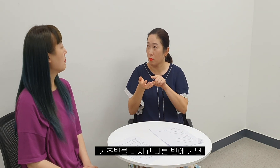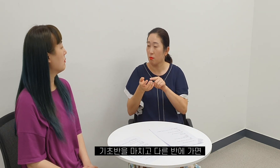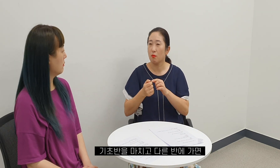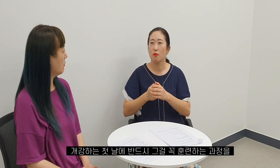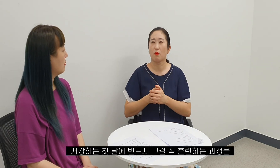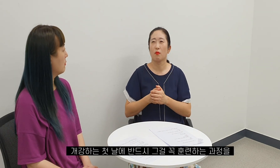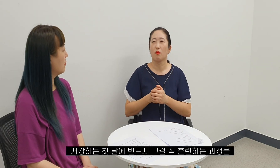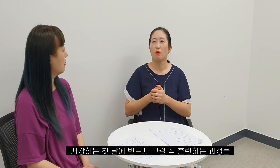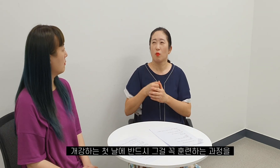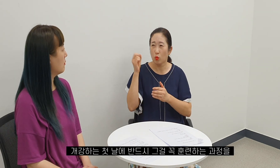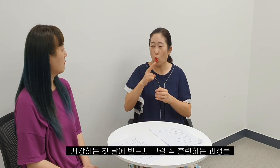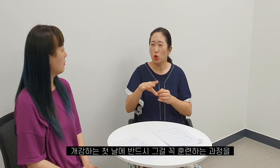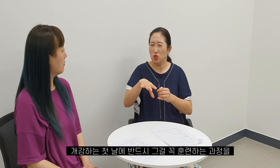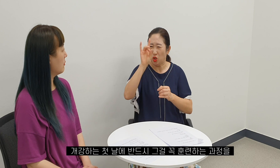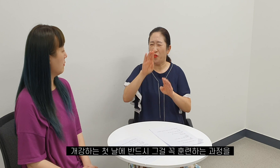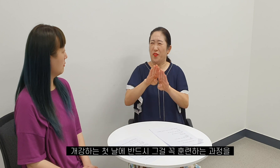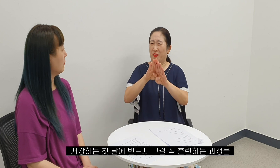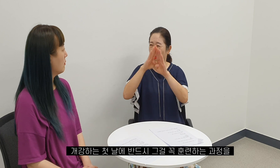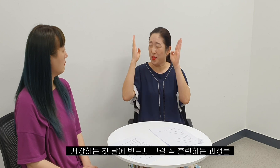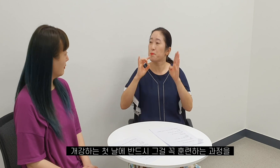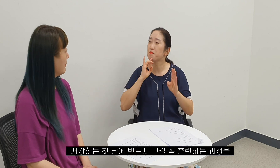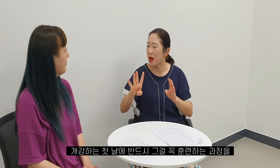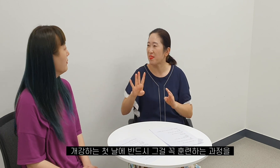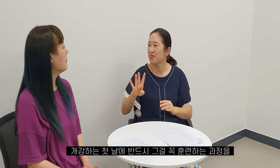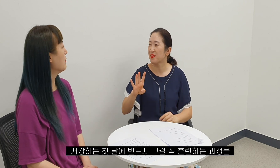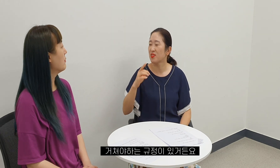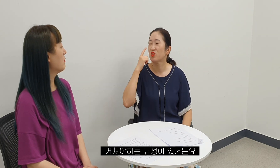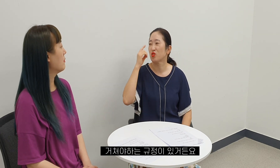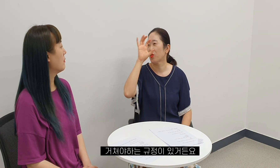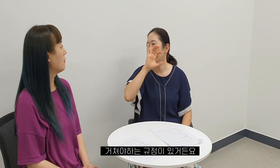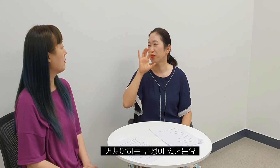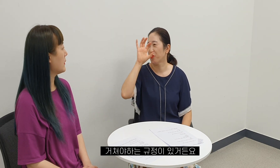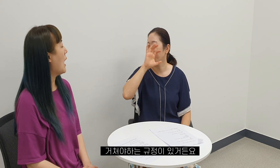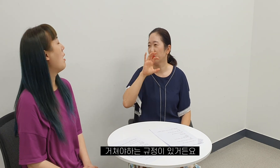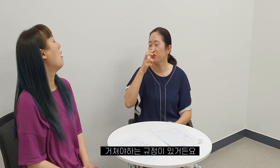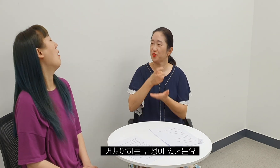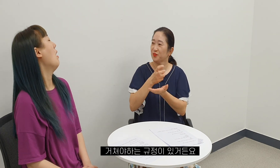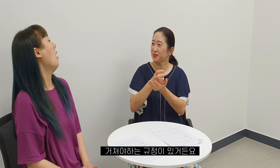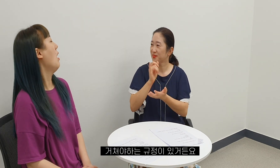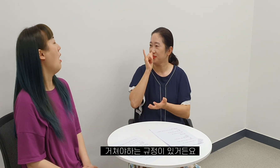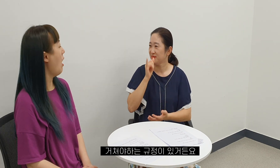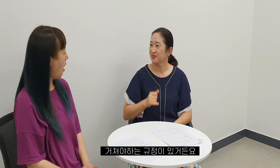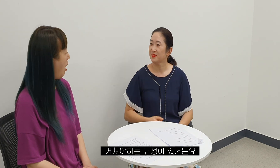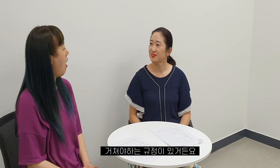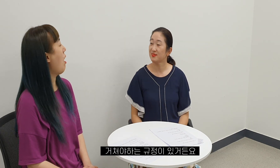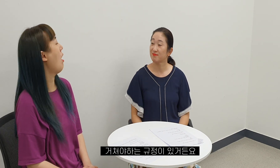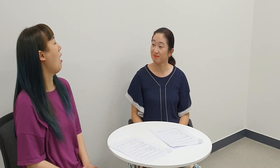you must go through the training process on the first day of class.